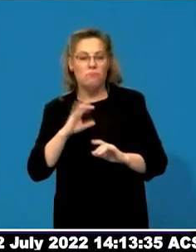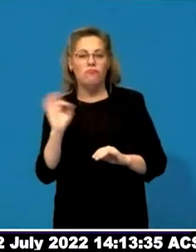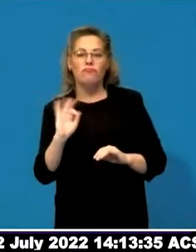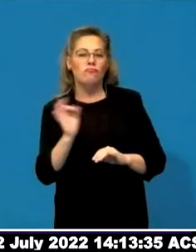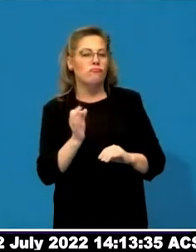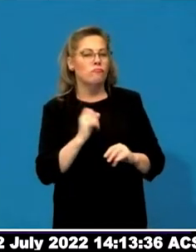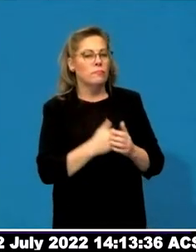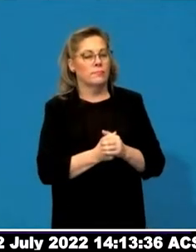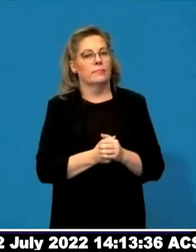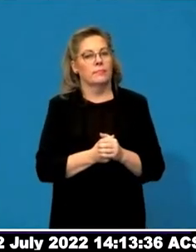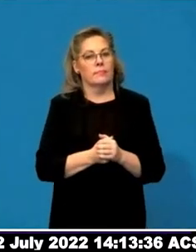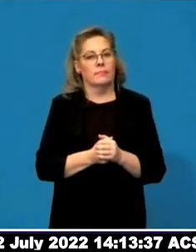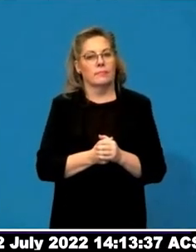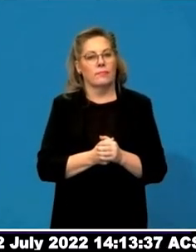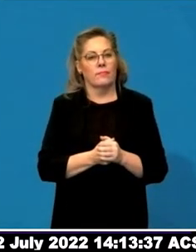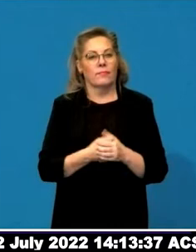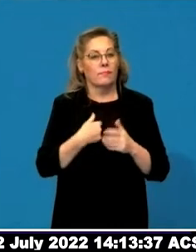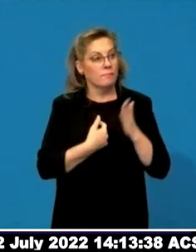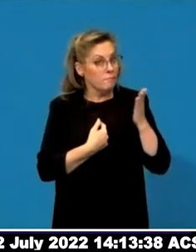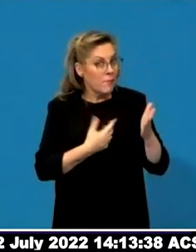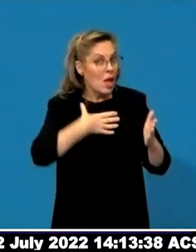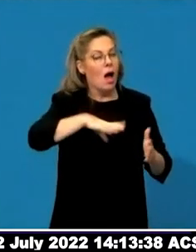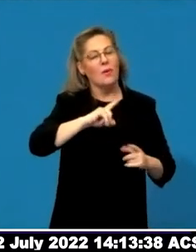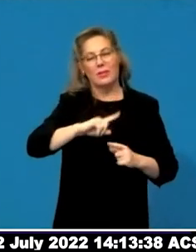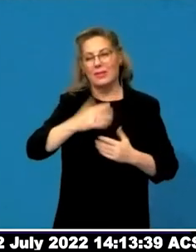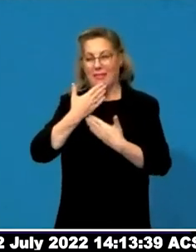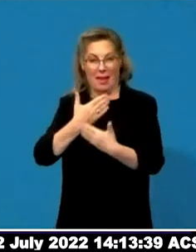I just want to say thank you for your evidence this afternoon